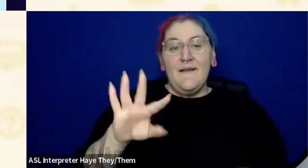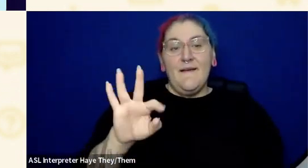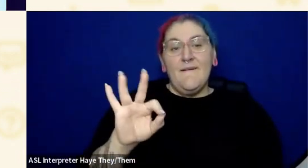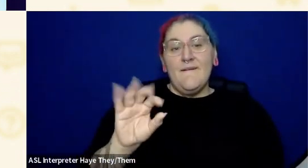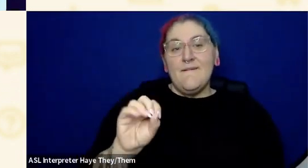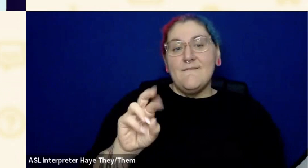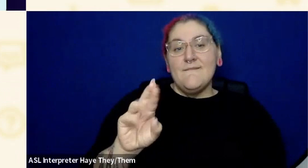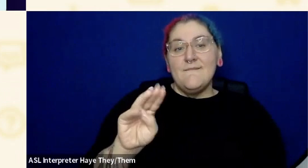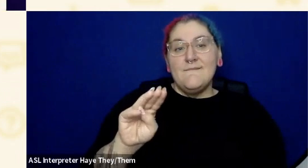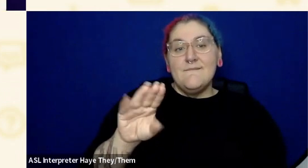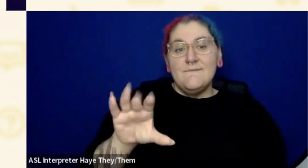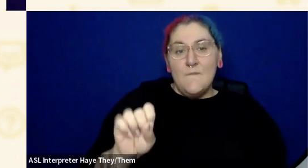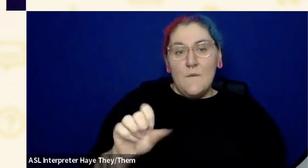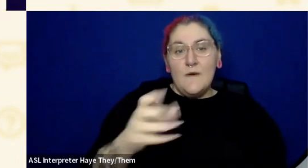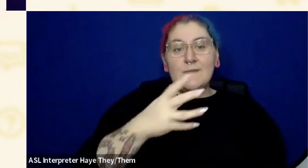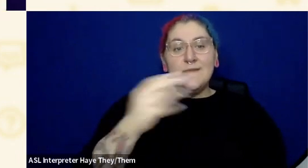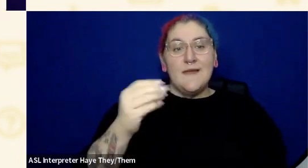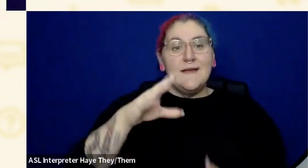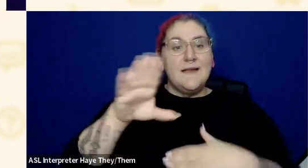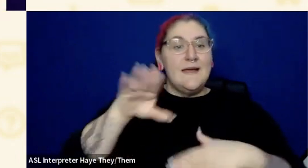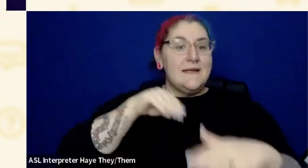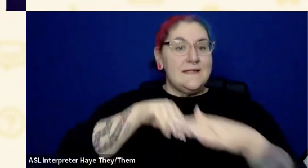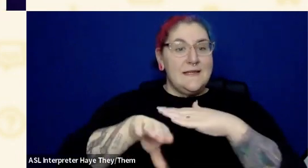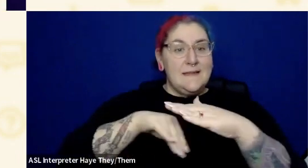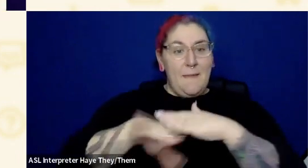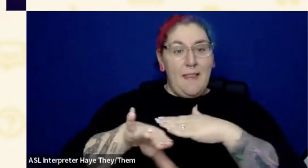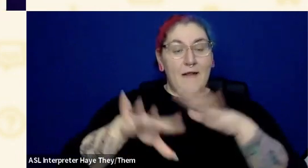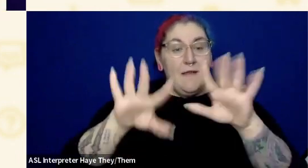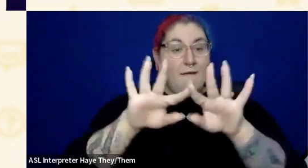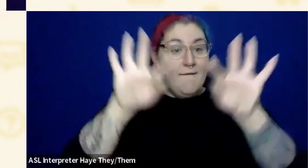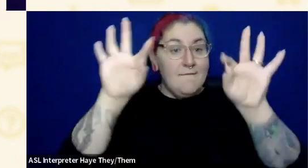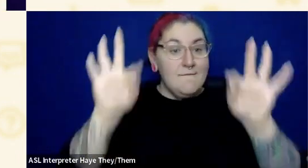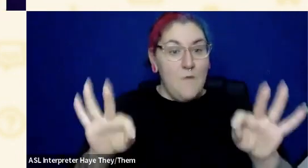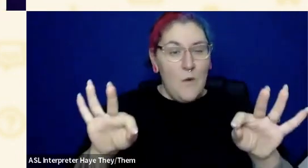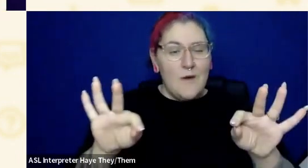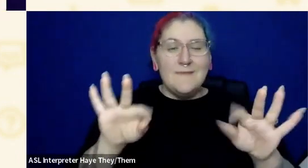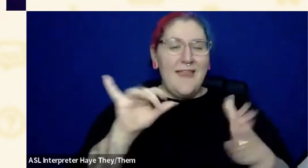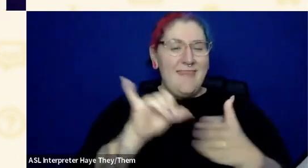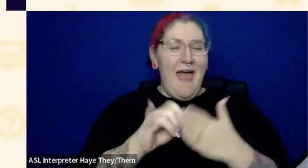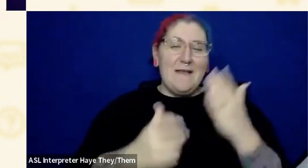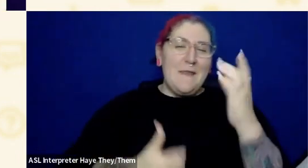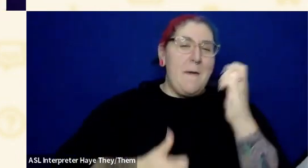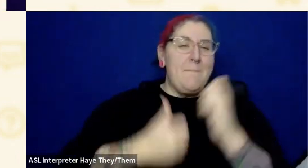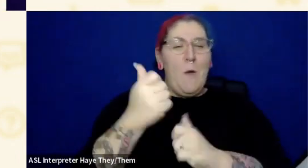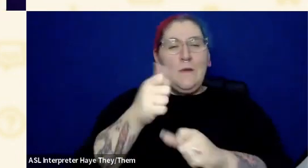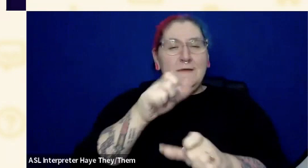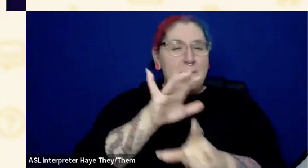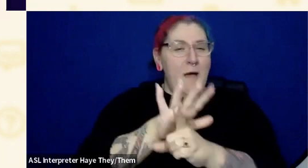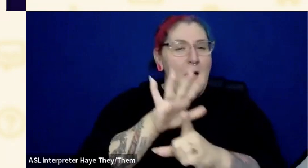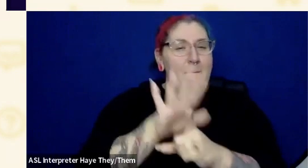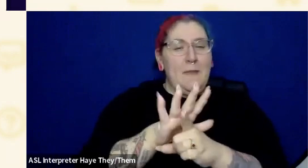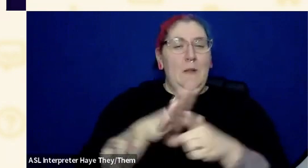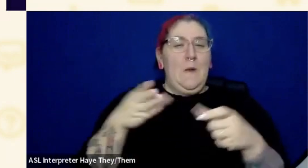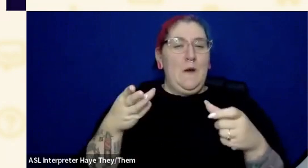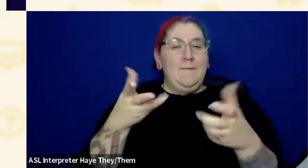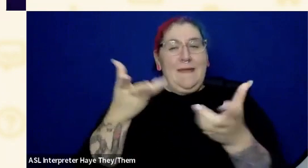Forms are the most common interactive elements on websites and the most basic way for users to share information with you.